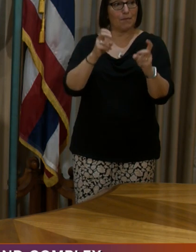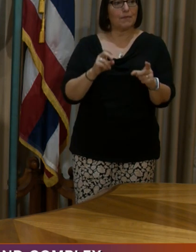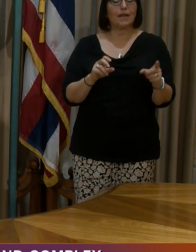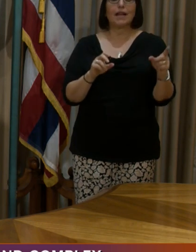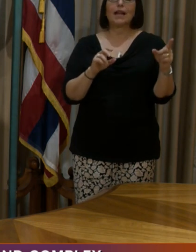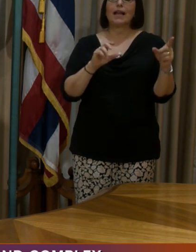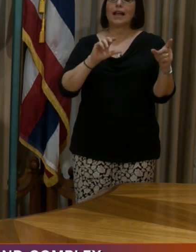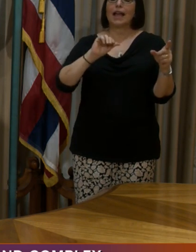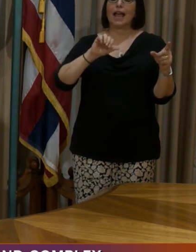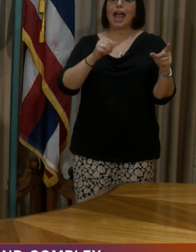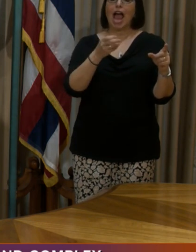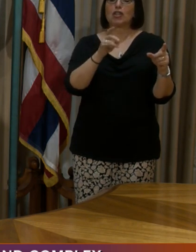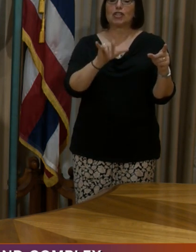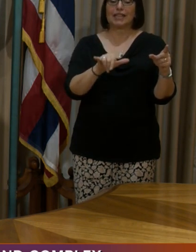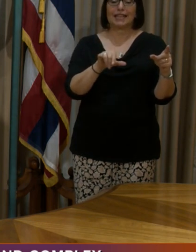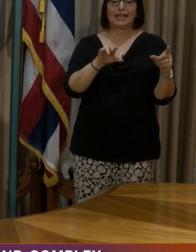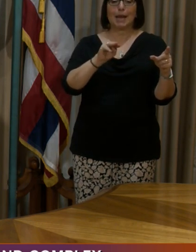OUR REPORTERS ON THIS TOPIC.